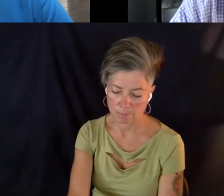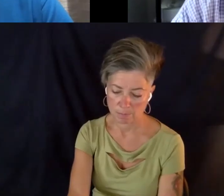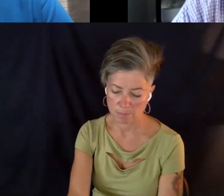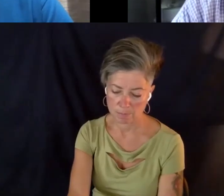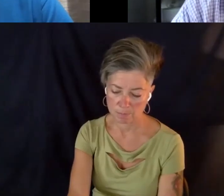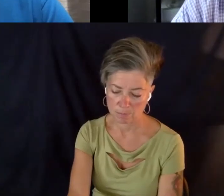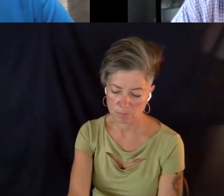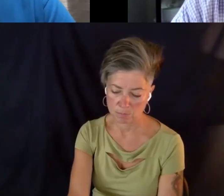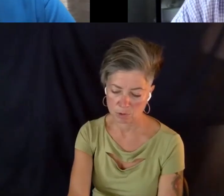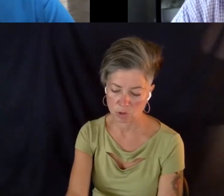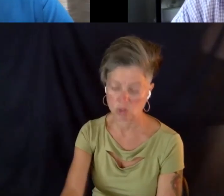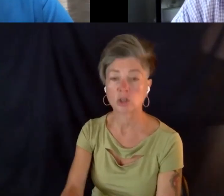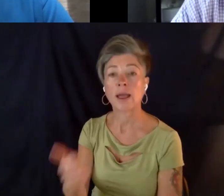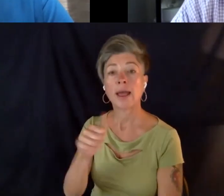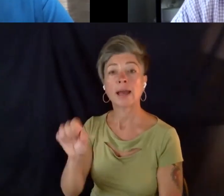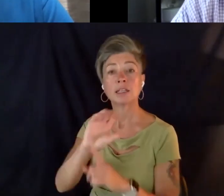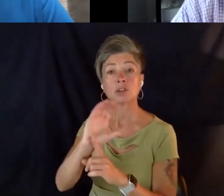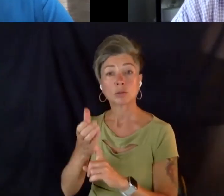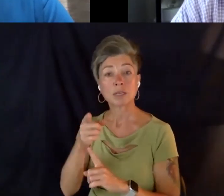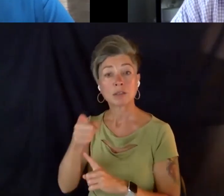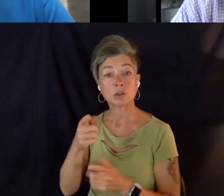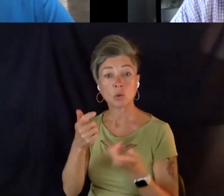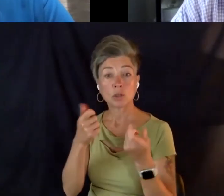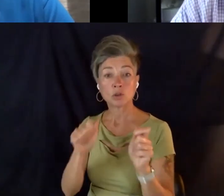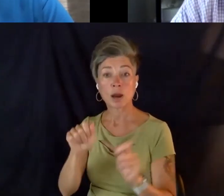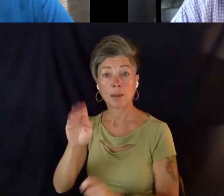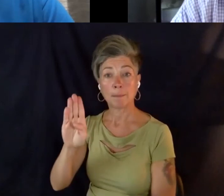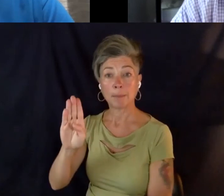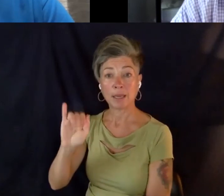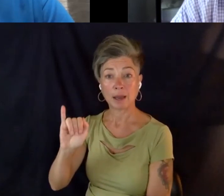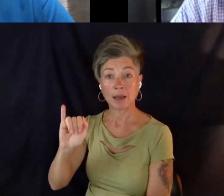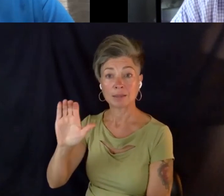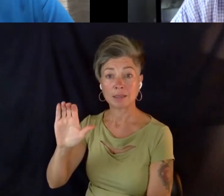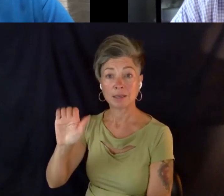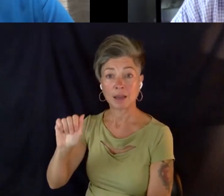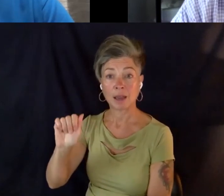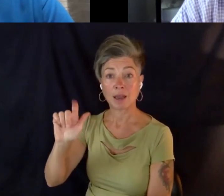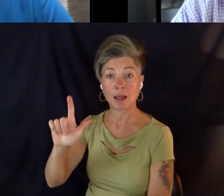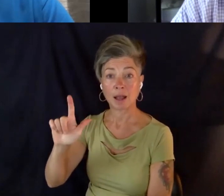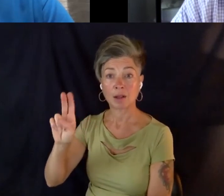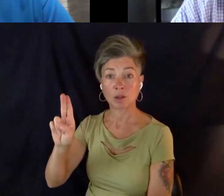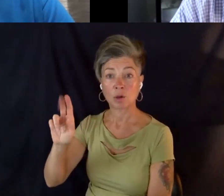Are there any circumstances where you would try B-I-C-A-L-U-T-I,